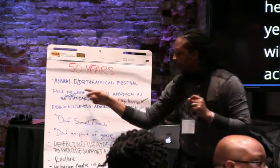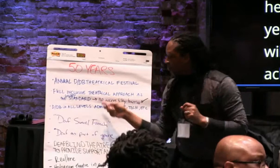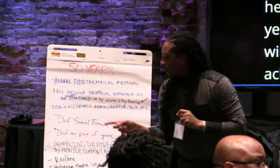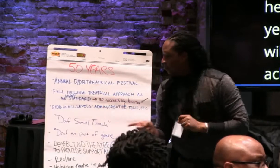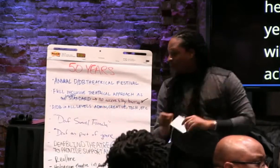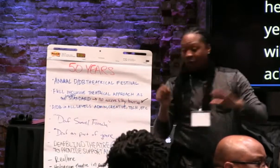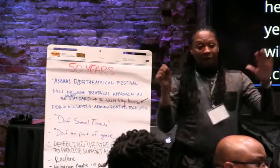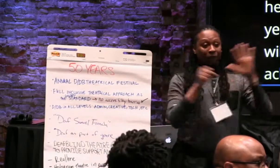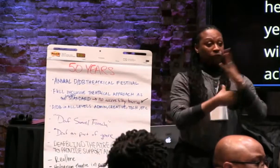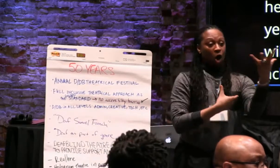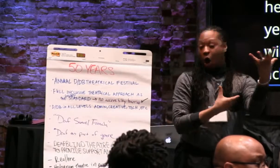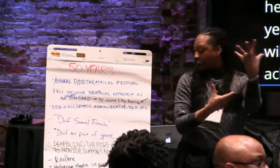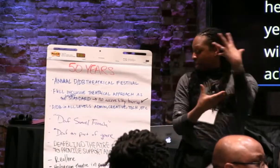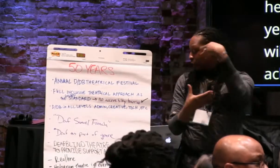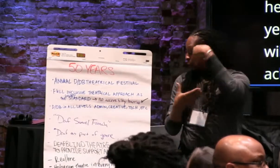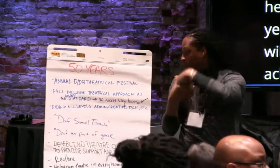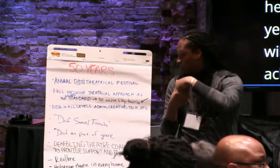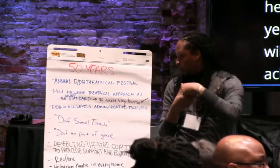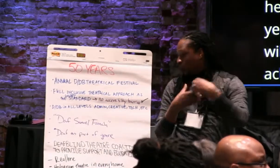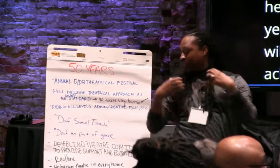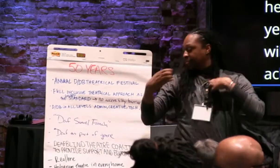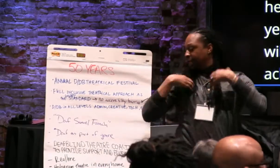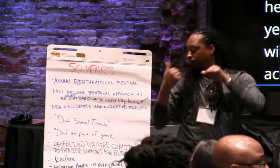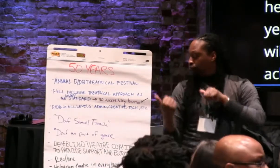An annual DeafBlind theatrical Festival